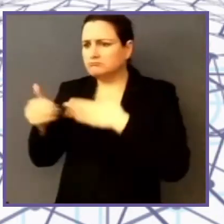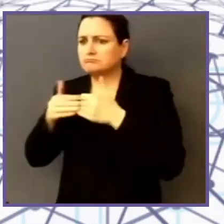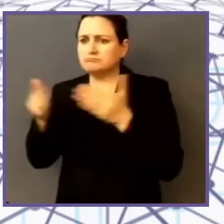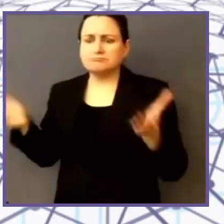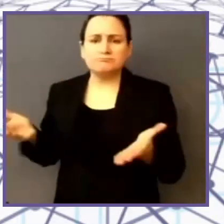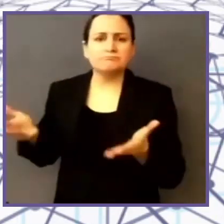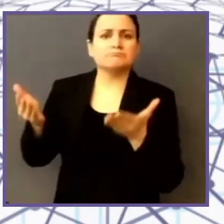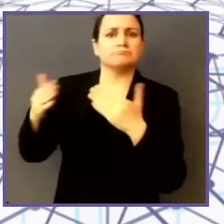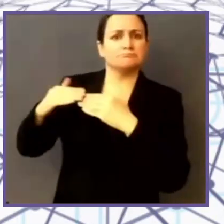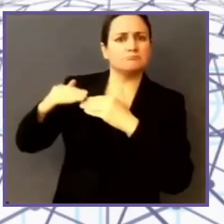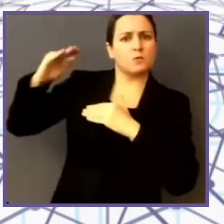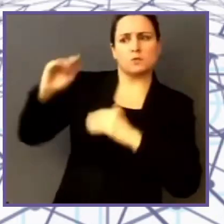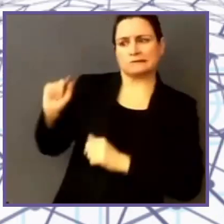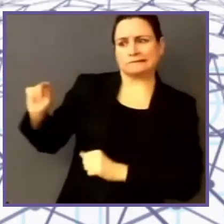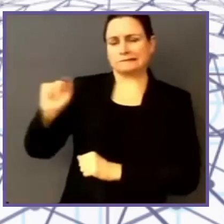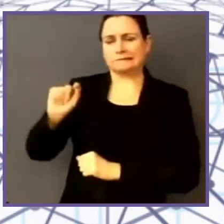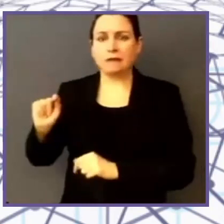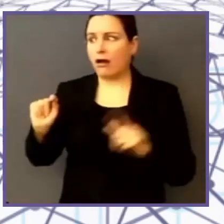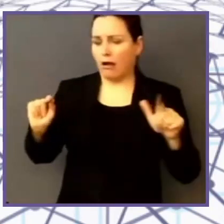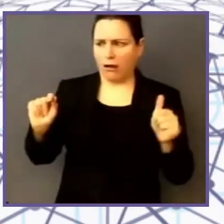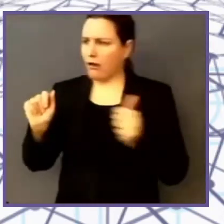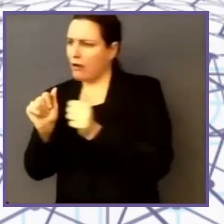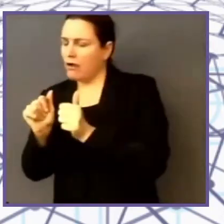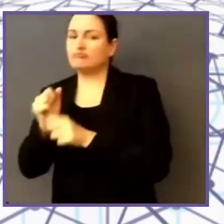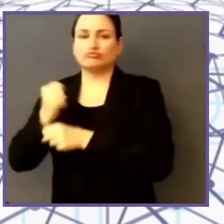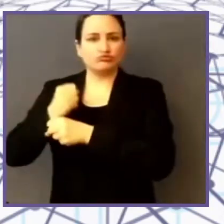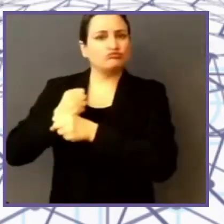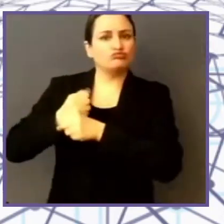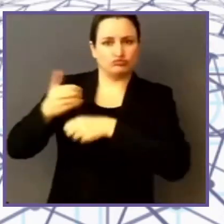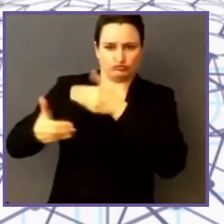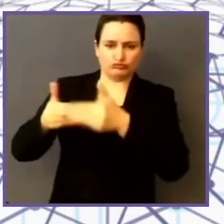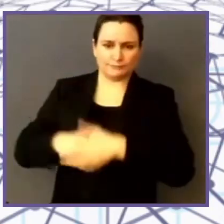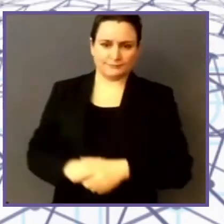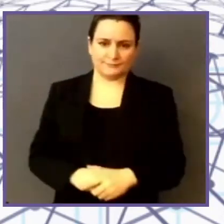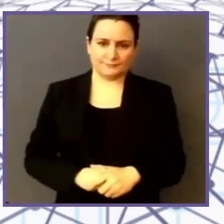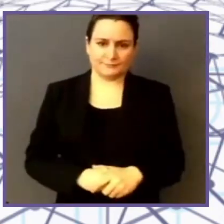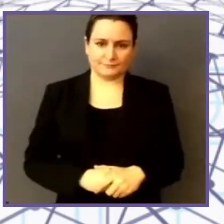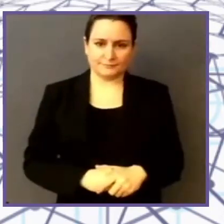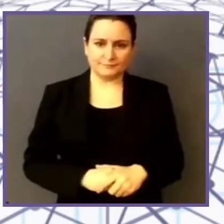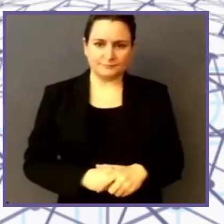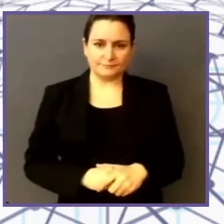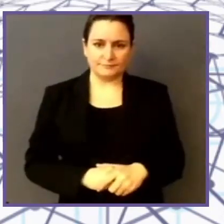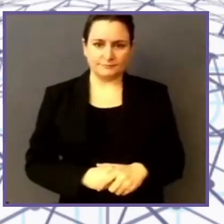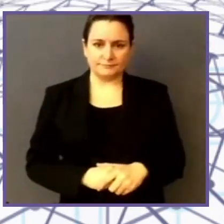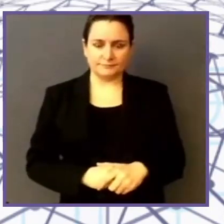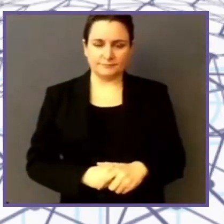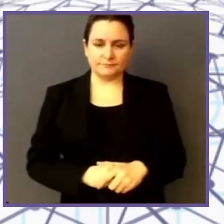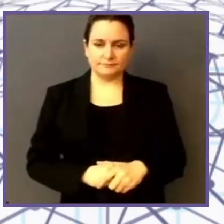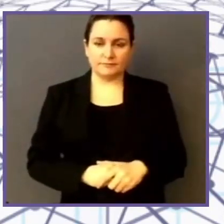called positioning organisations of persons with disabilities that start OPDs as equal partners on 18th.